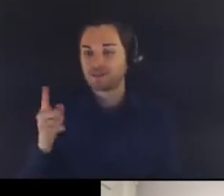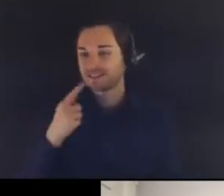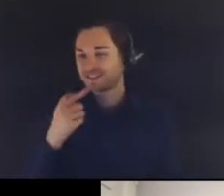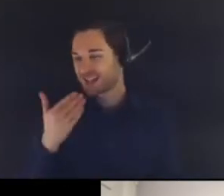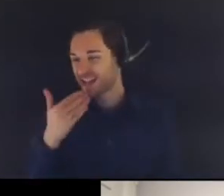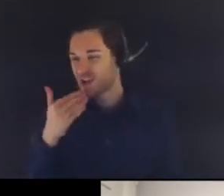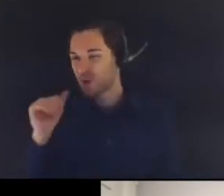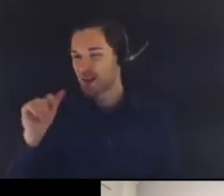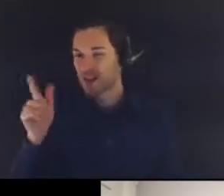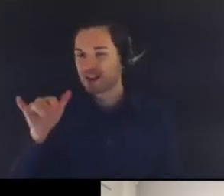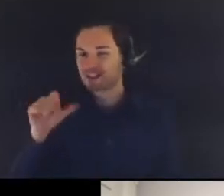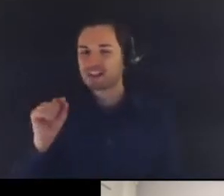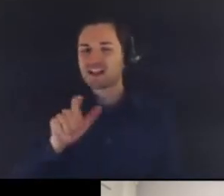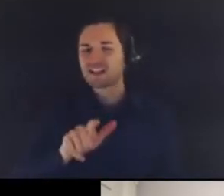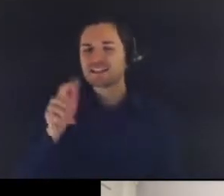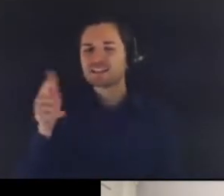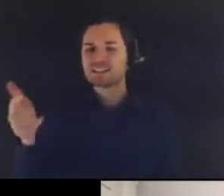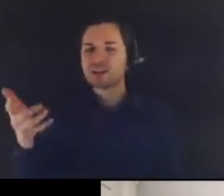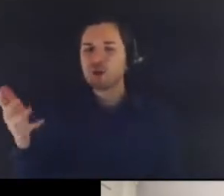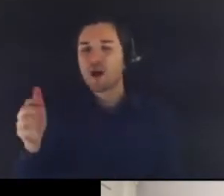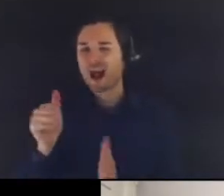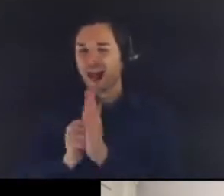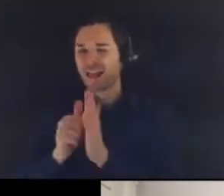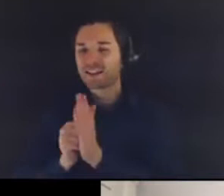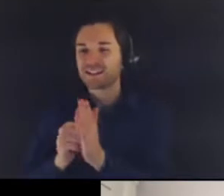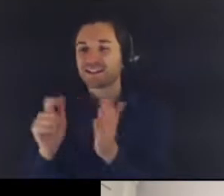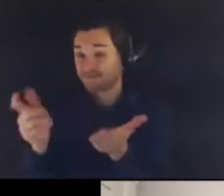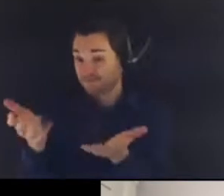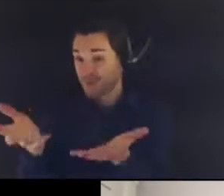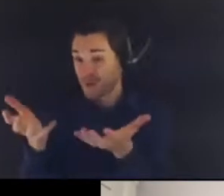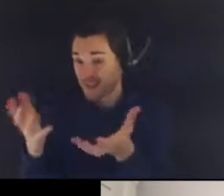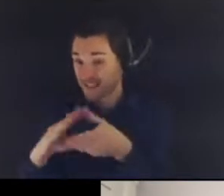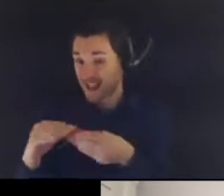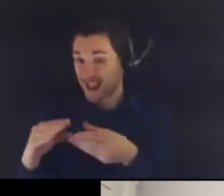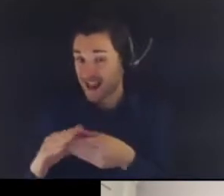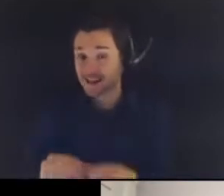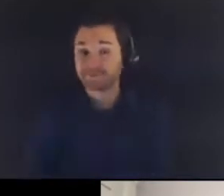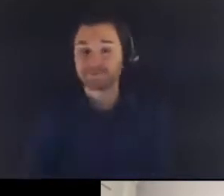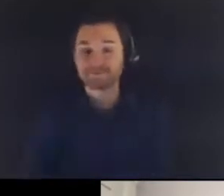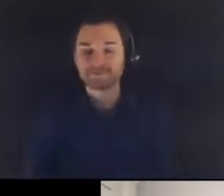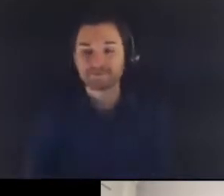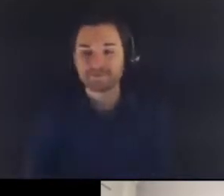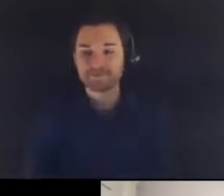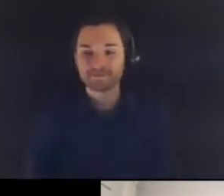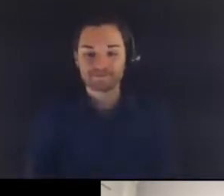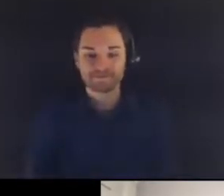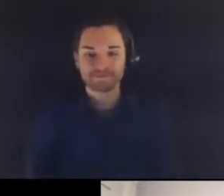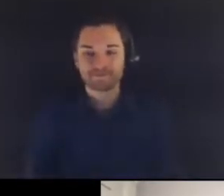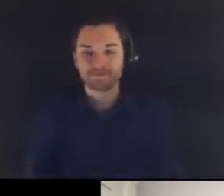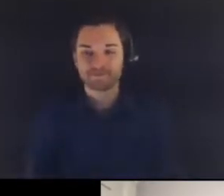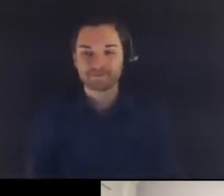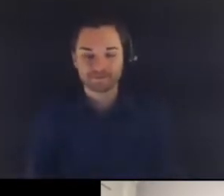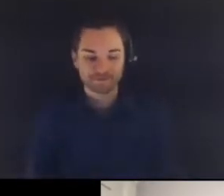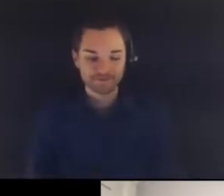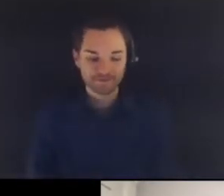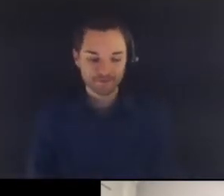the community too. I think there is a schism between disabled people of colour and white disabled people. These videos where we are celebrities that definitely did not represent